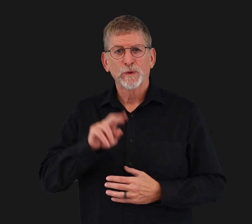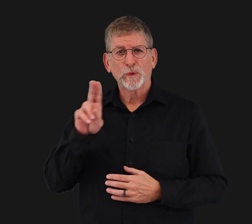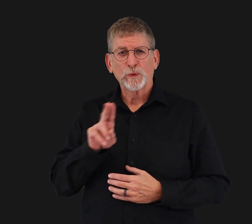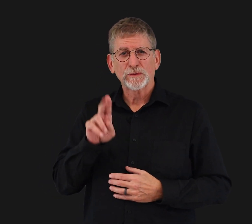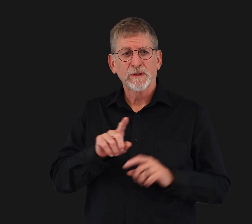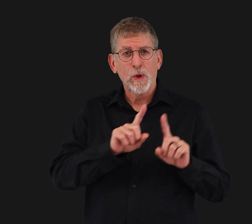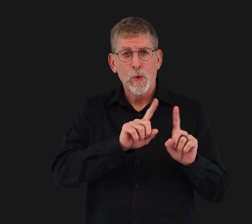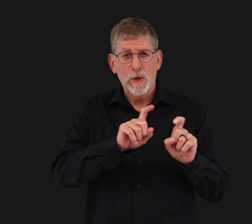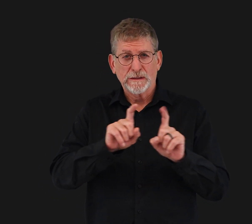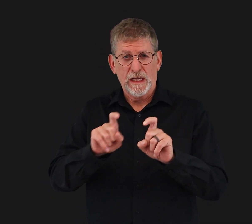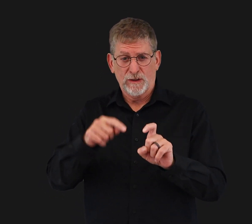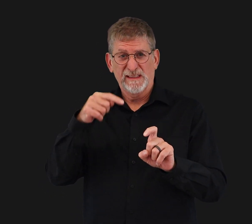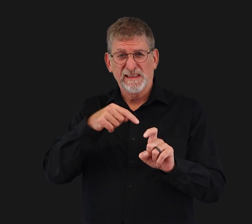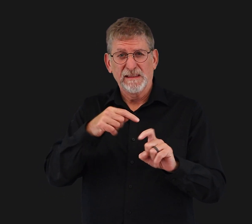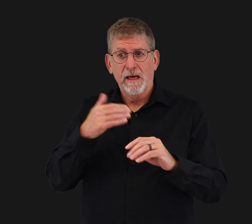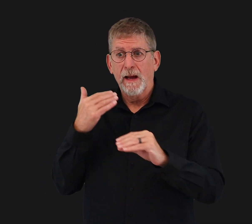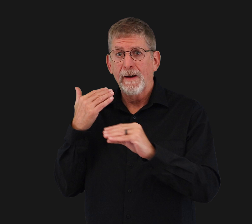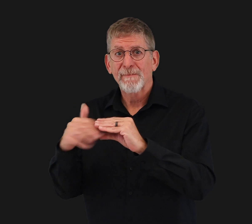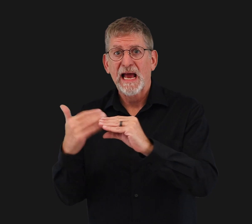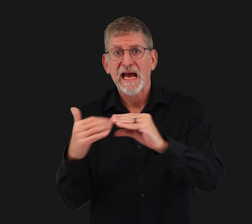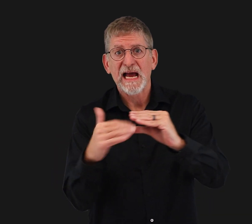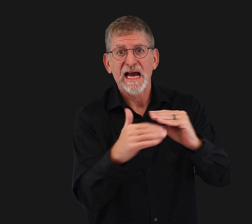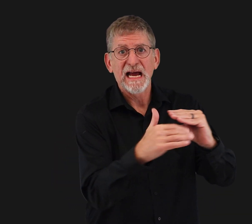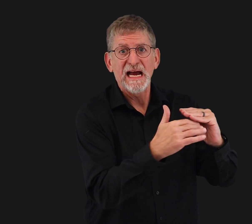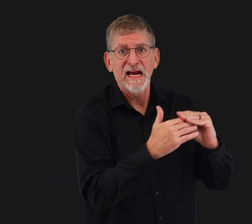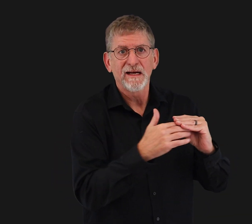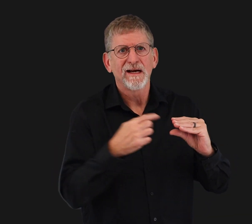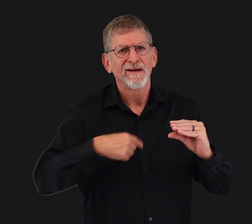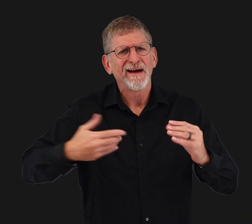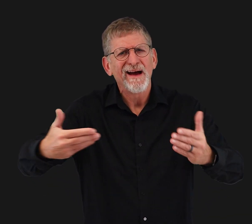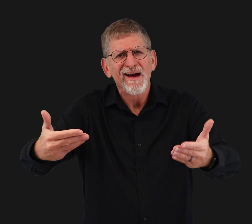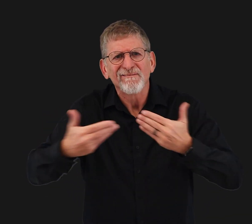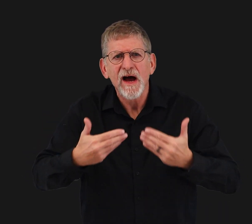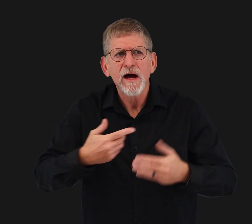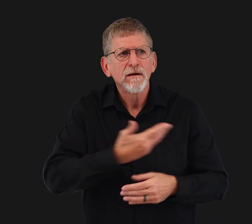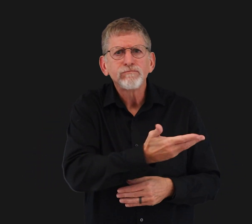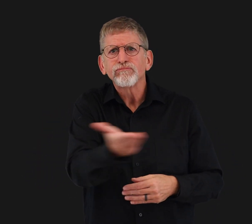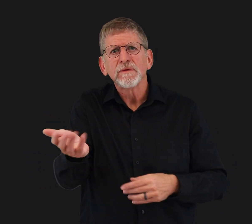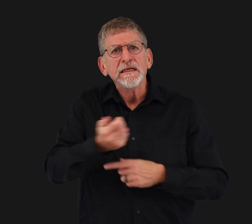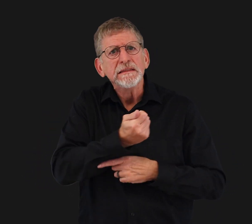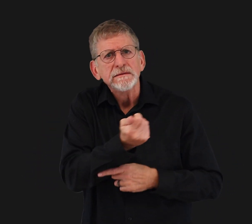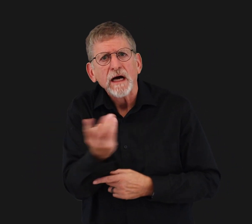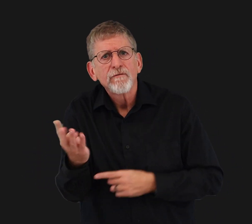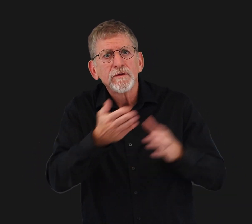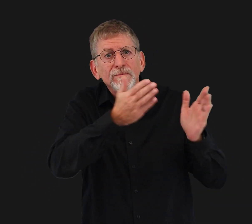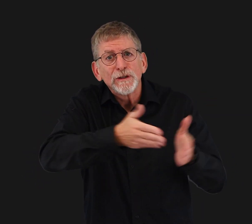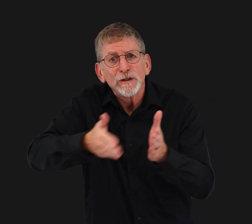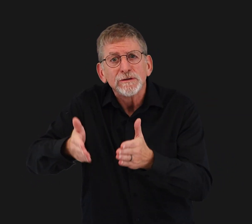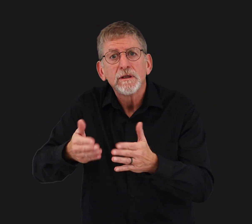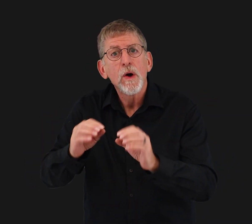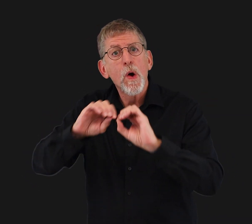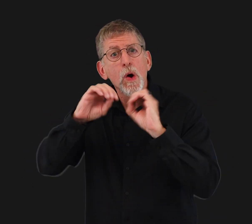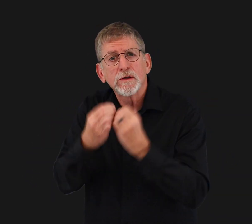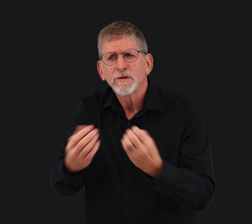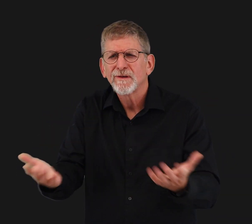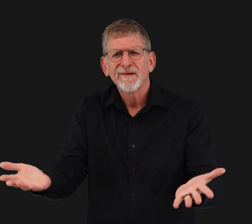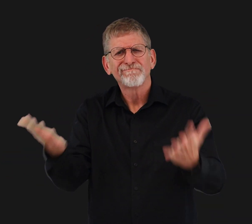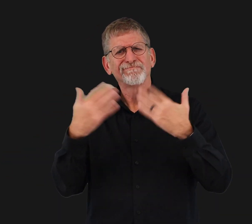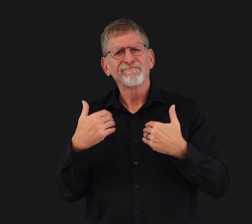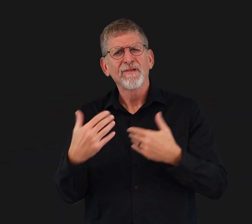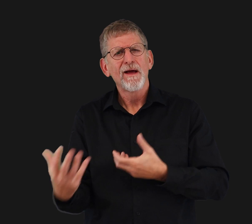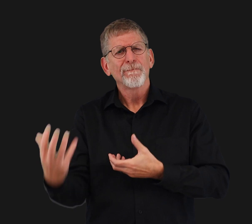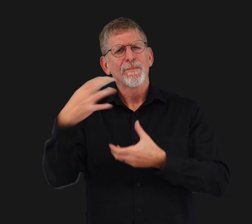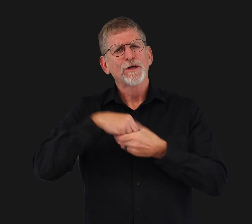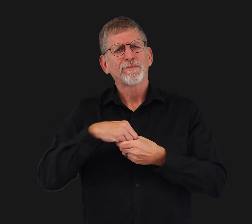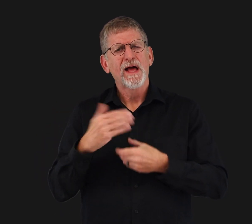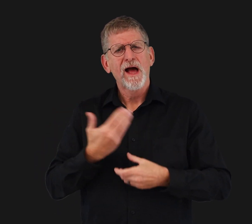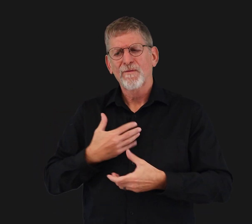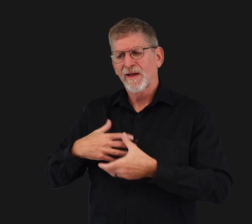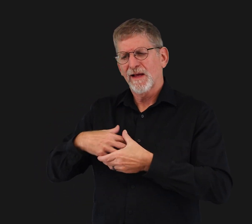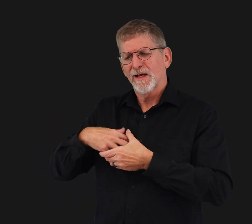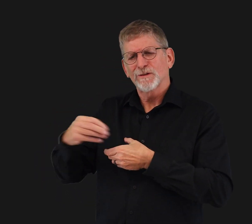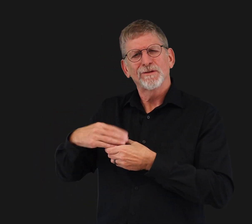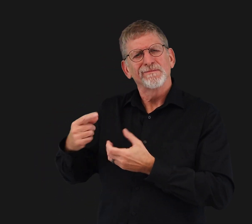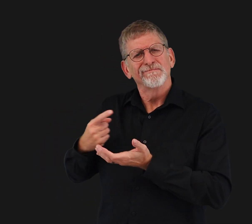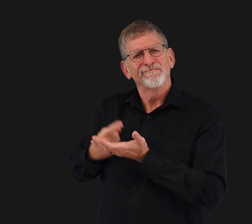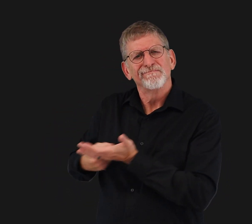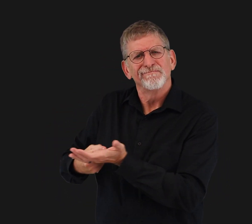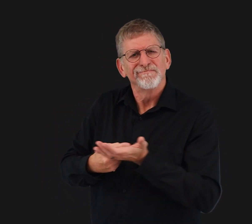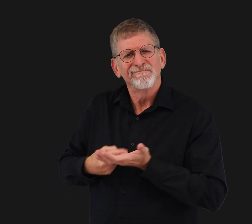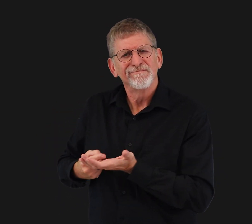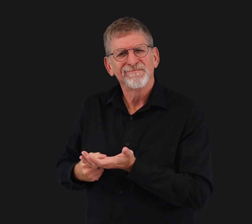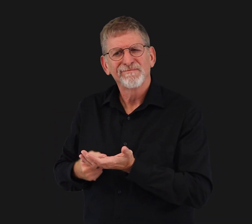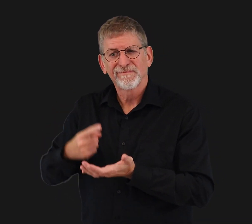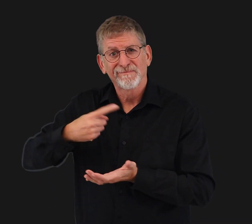Through an emailed questionnaire, we invited several individuals and organizations to participate in our external consultations.